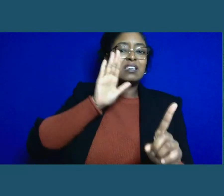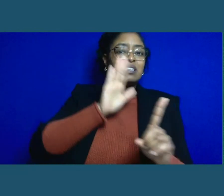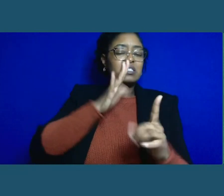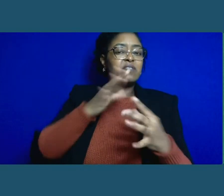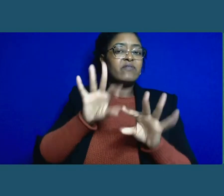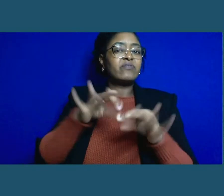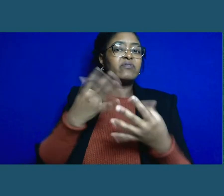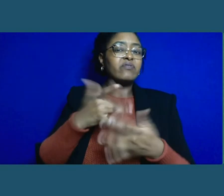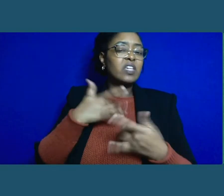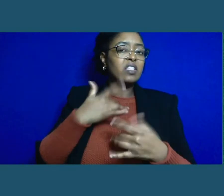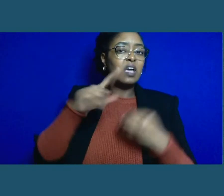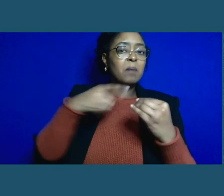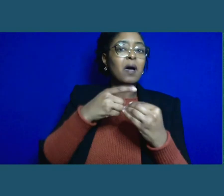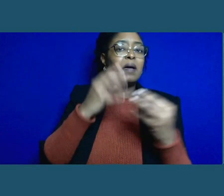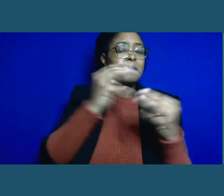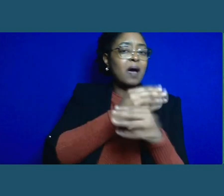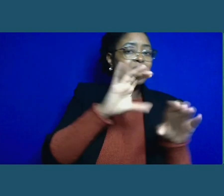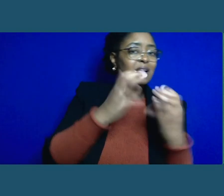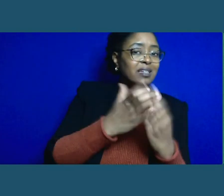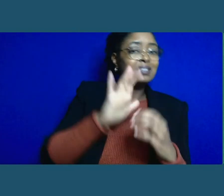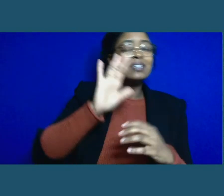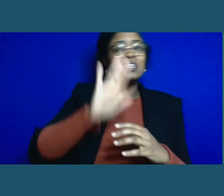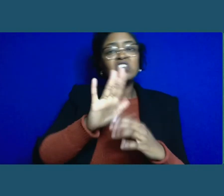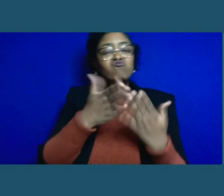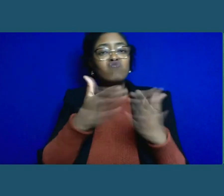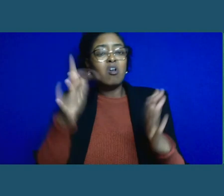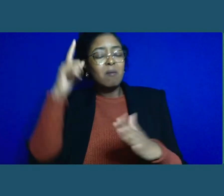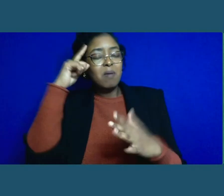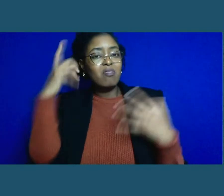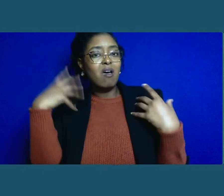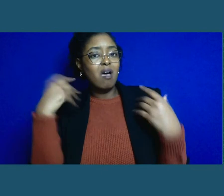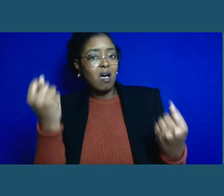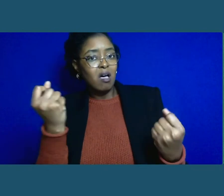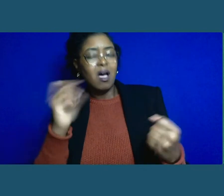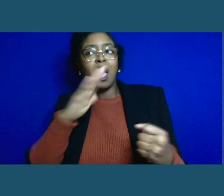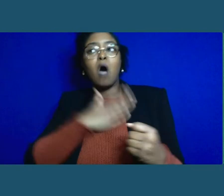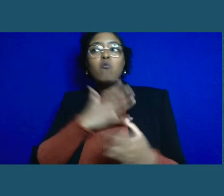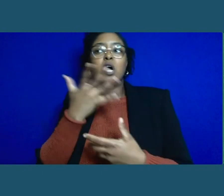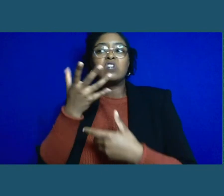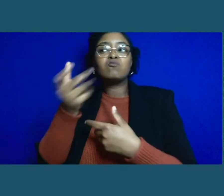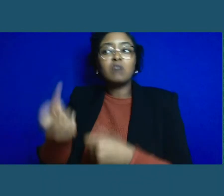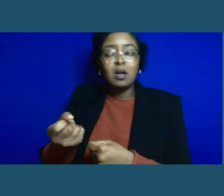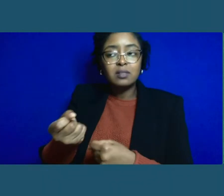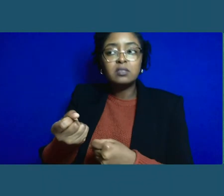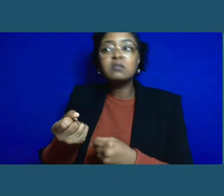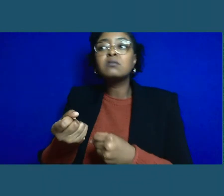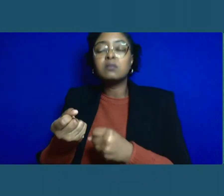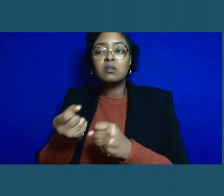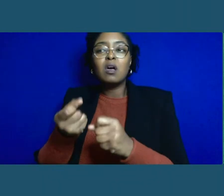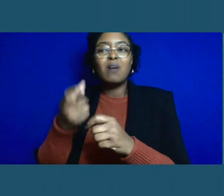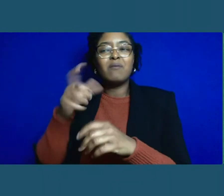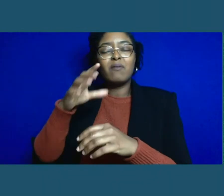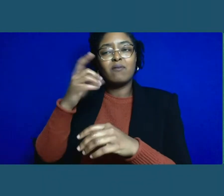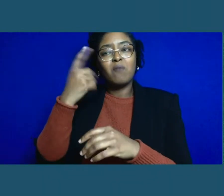my son's approach to the school system, his feelings about his math classes and even his